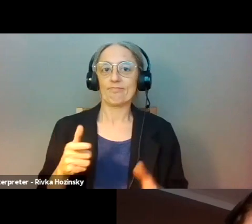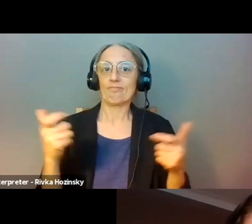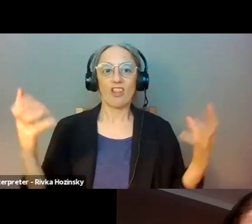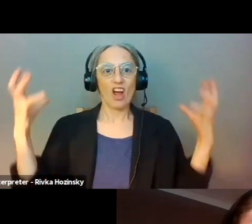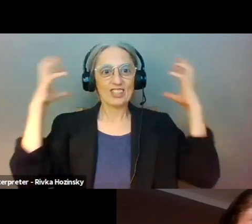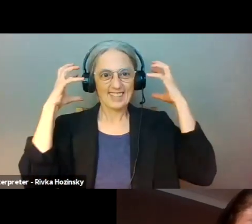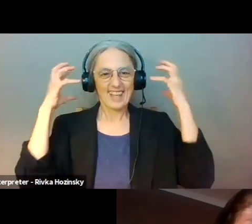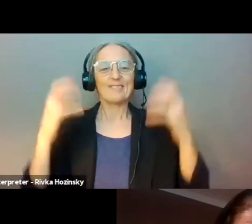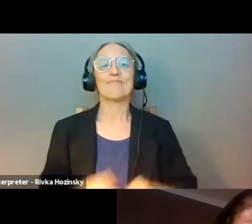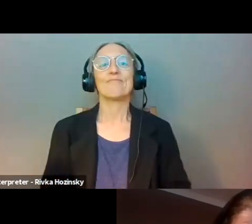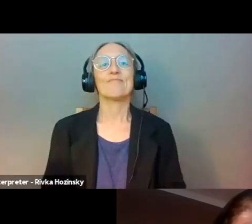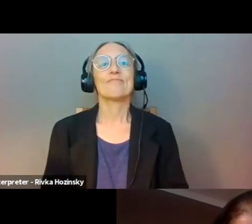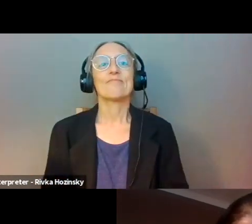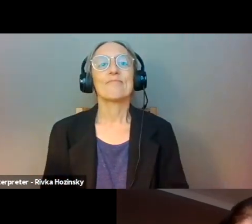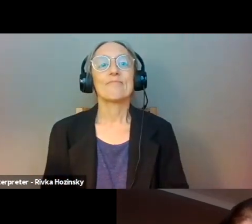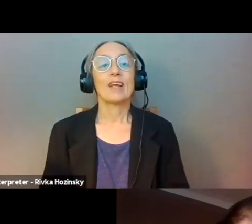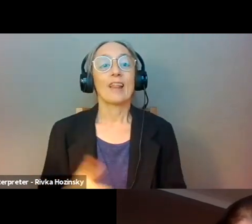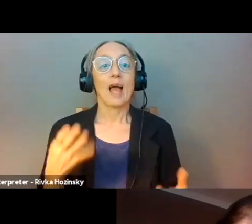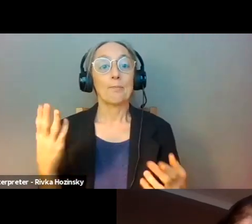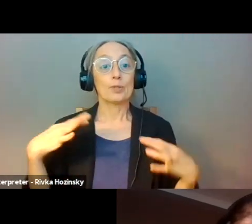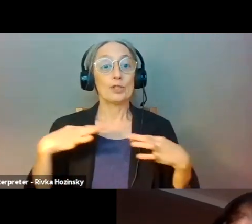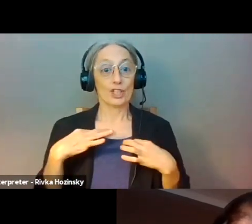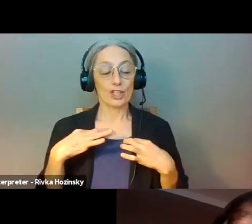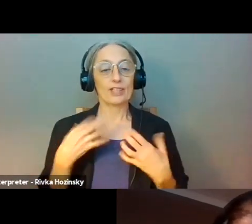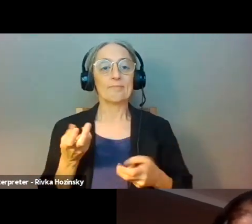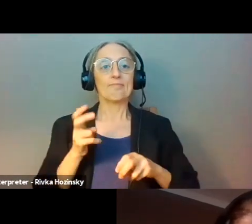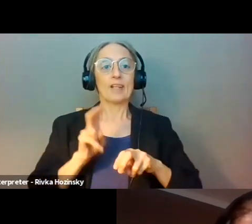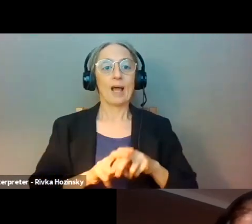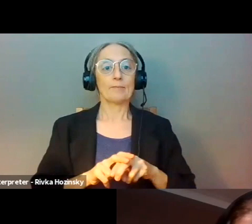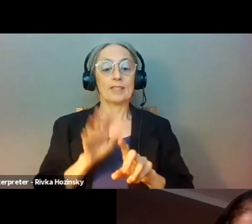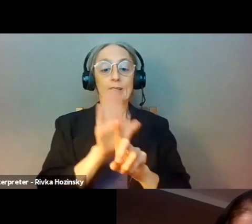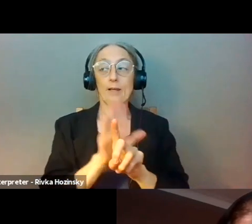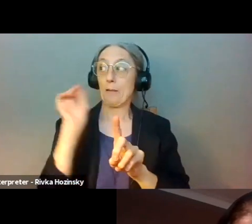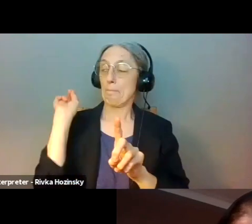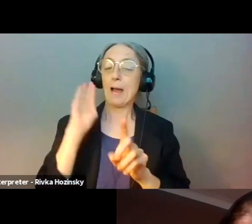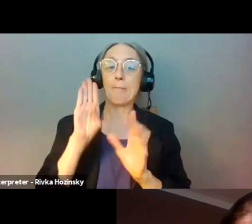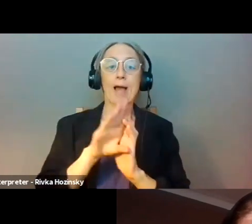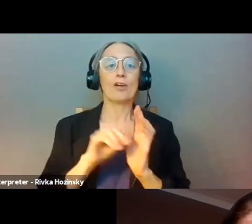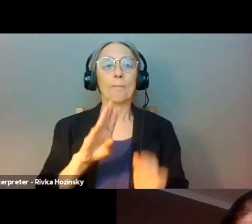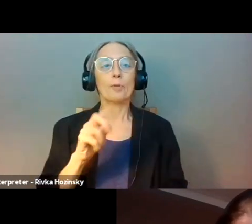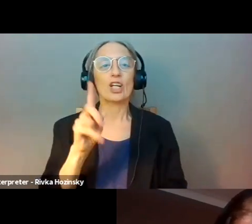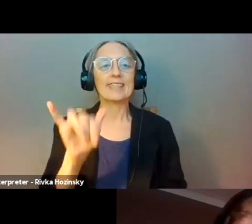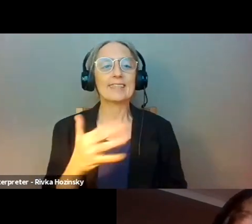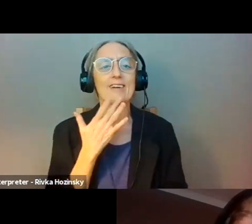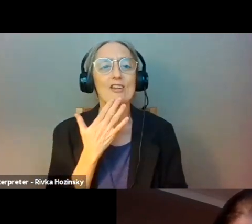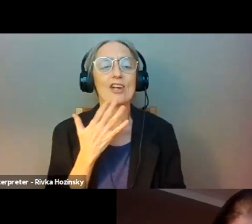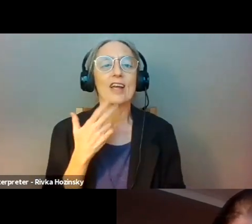I am wearing a light blue shirt and I'm sitting in front of a burgundy background with some little bird stencils on the wall.